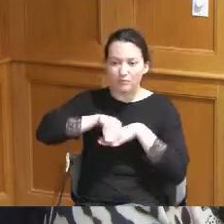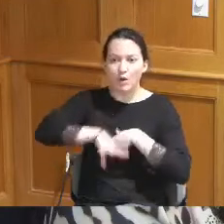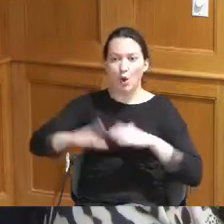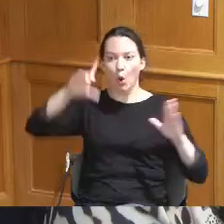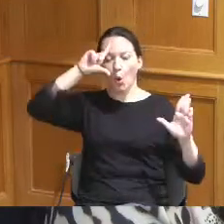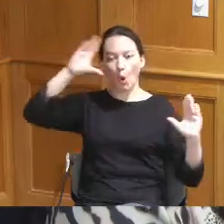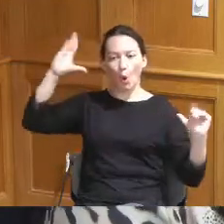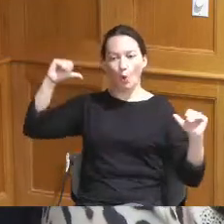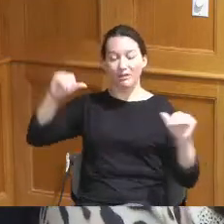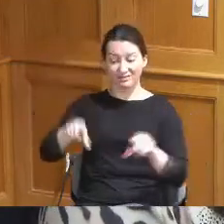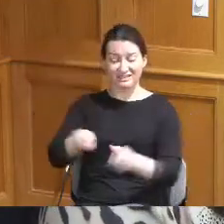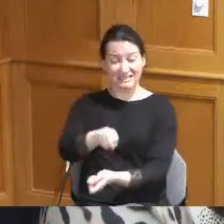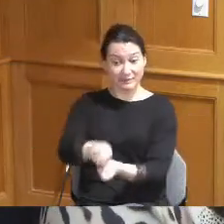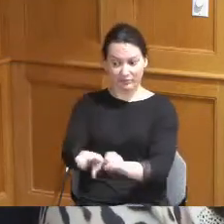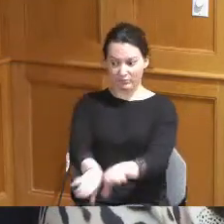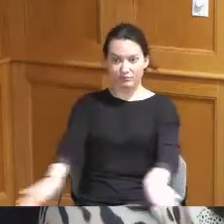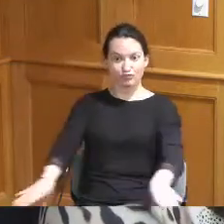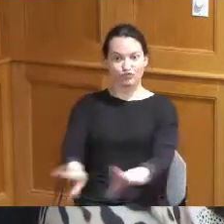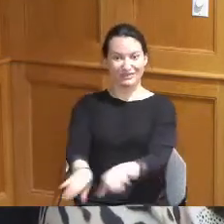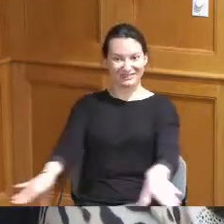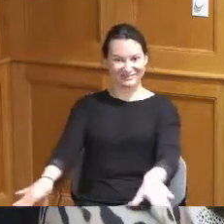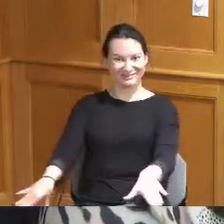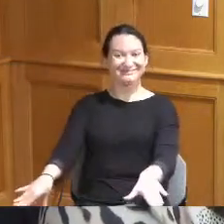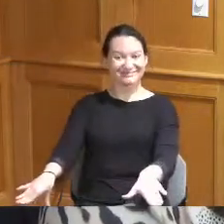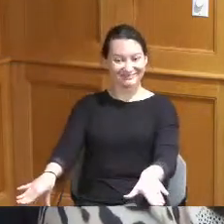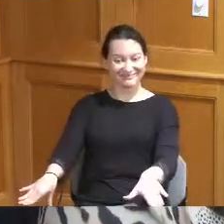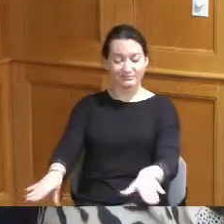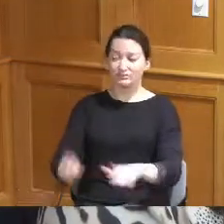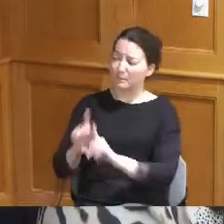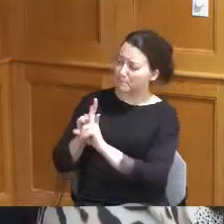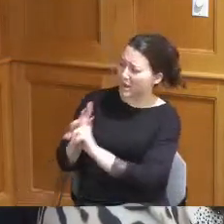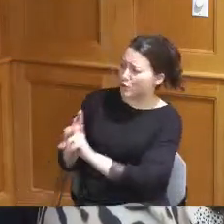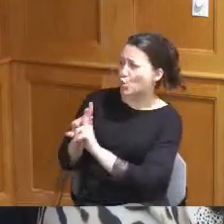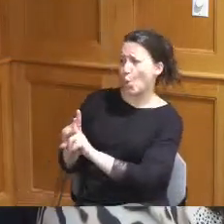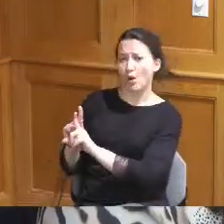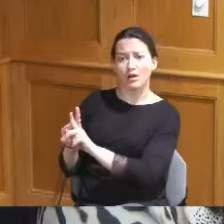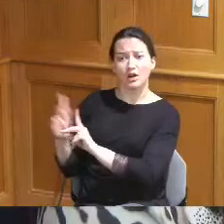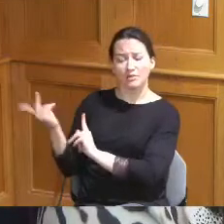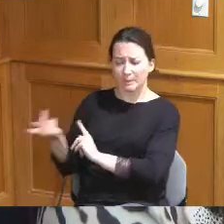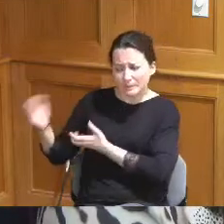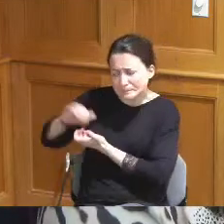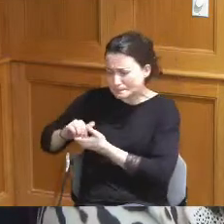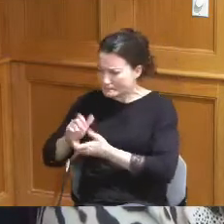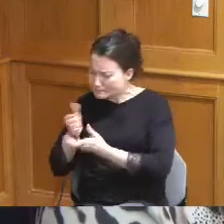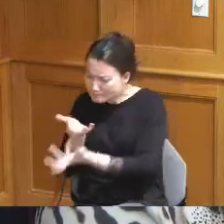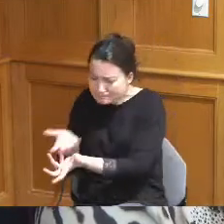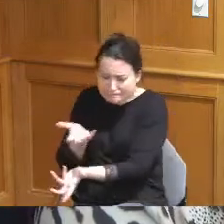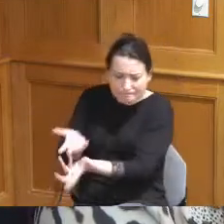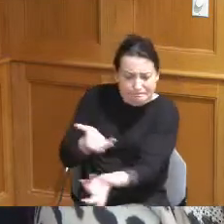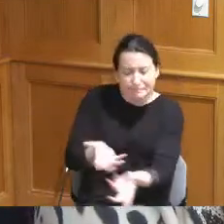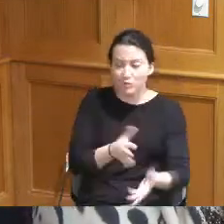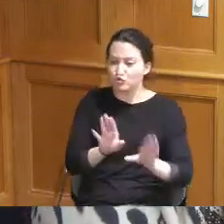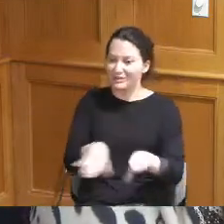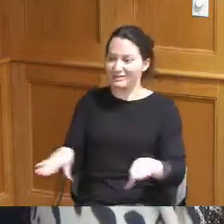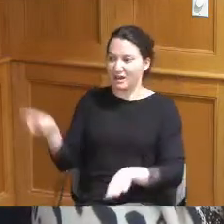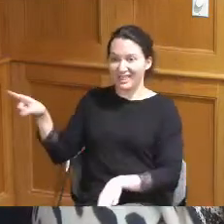to children and to mentors the ones that are working with children so they don't lose hope